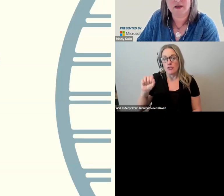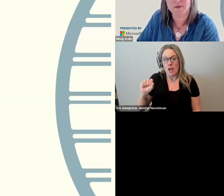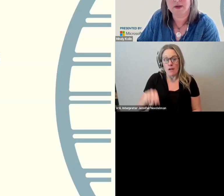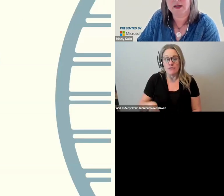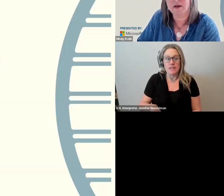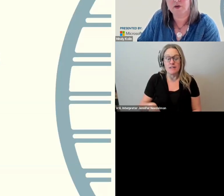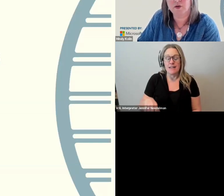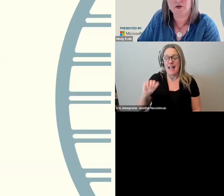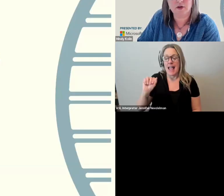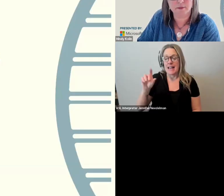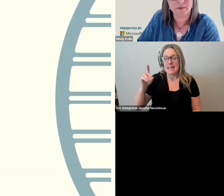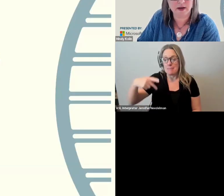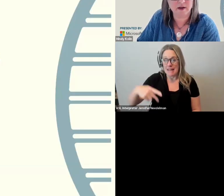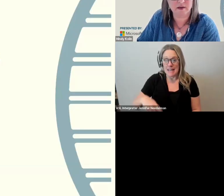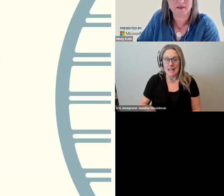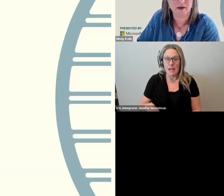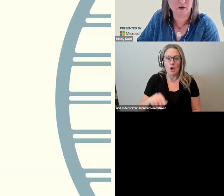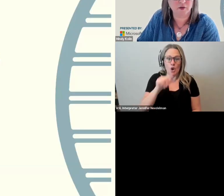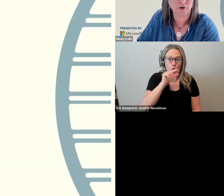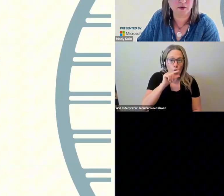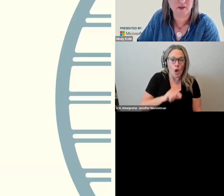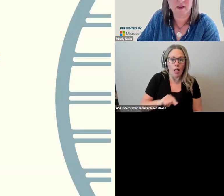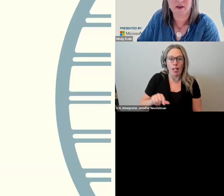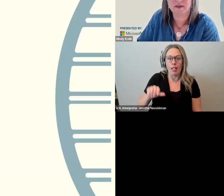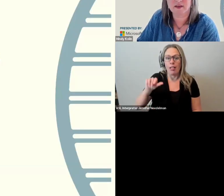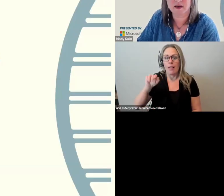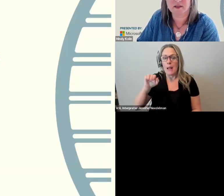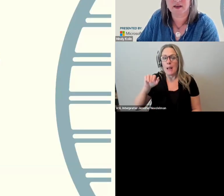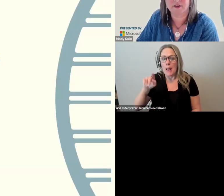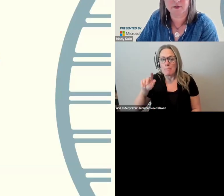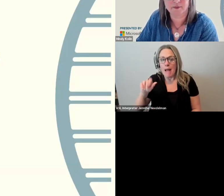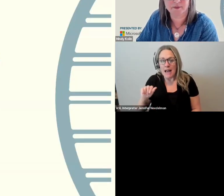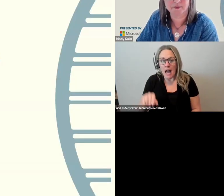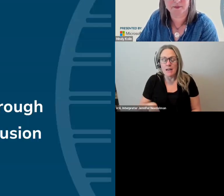Thanks to ADP, Google, Meta, Salesforce, and Skyscanner.